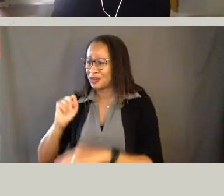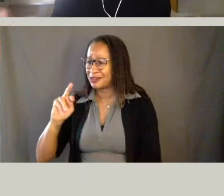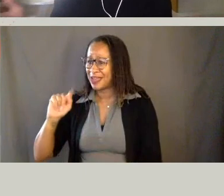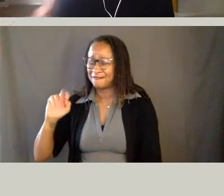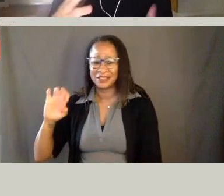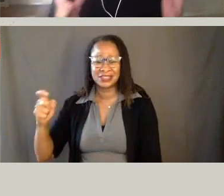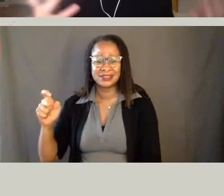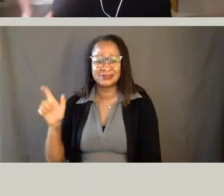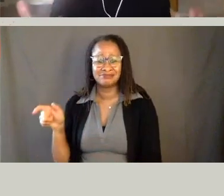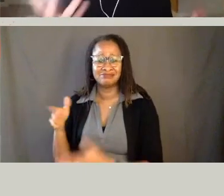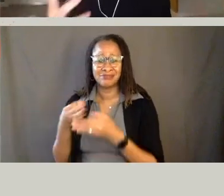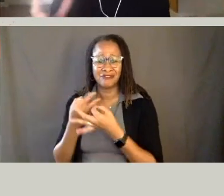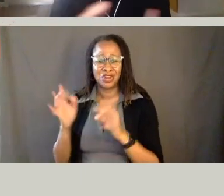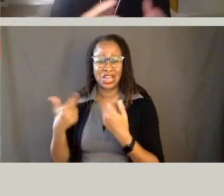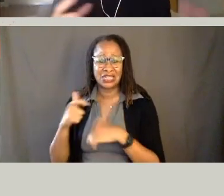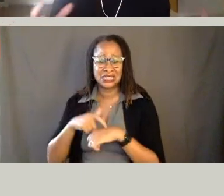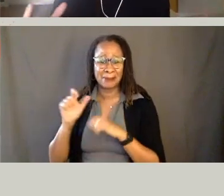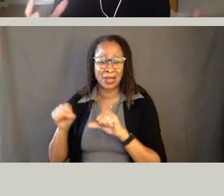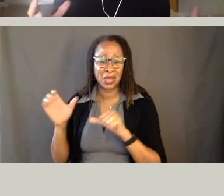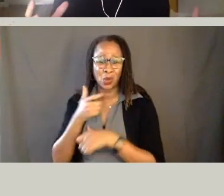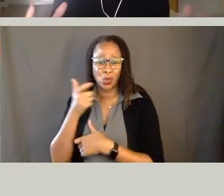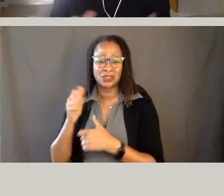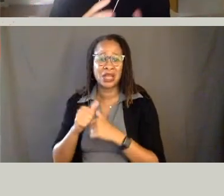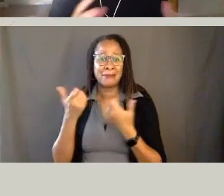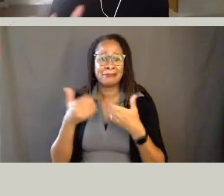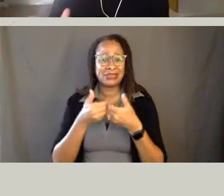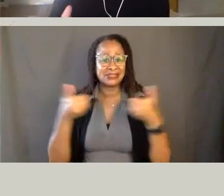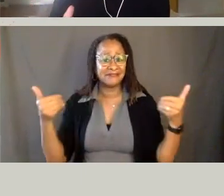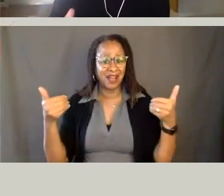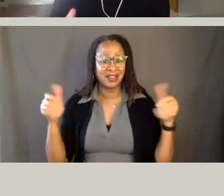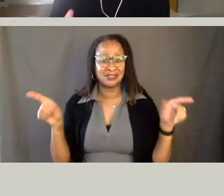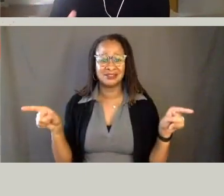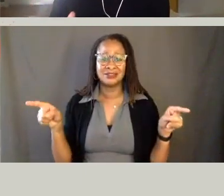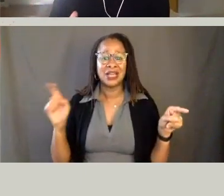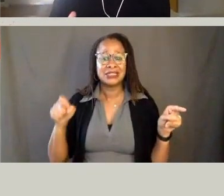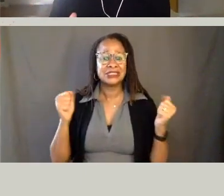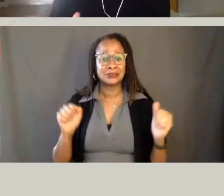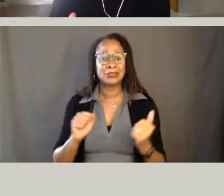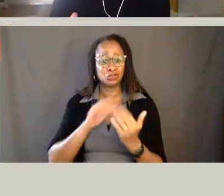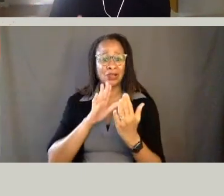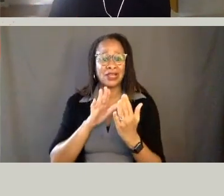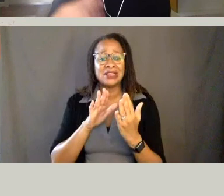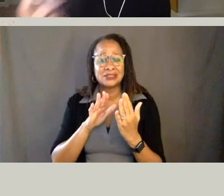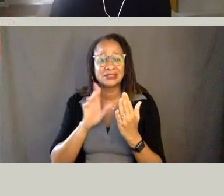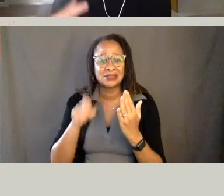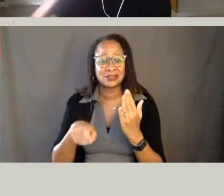Like there's a big divide there and that has to be addressed if we're gonna have